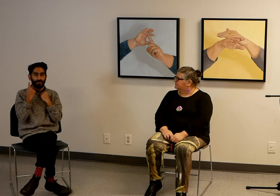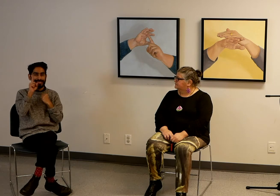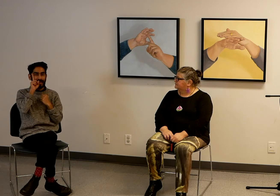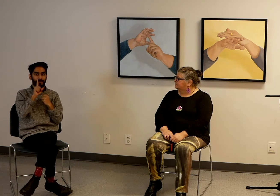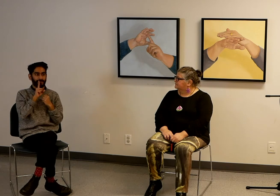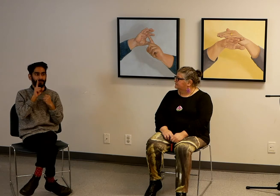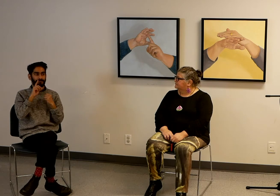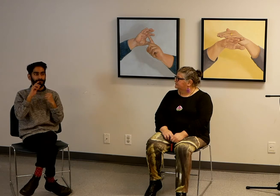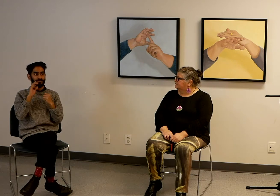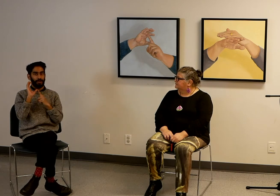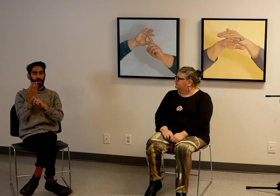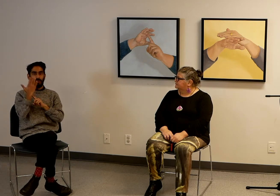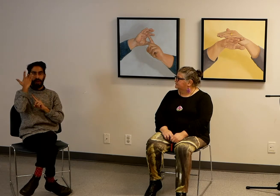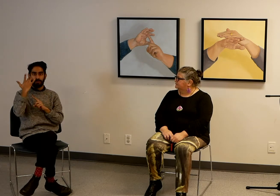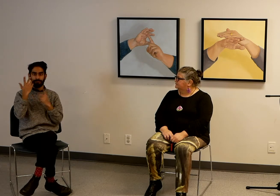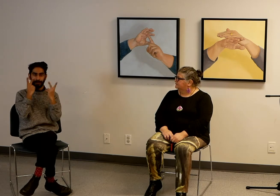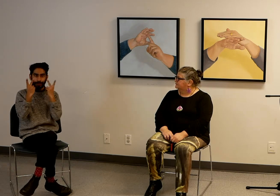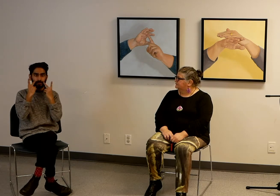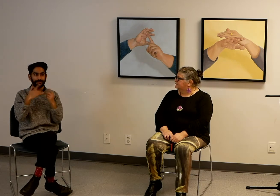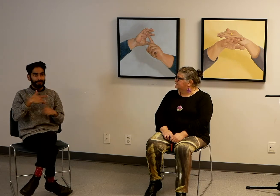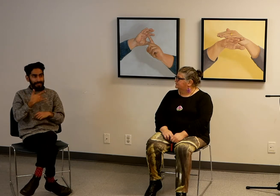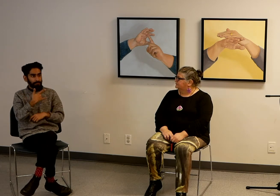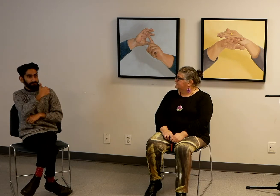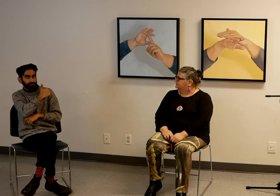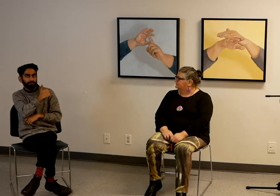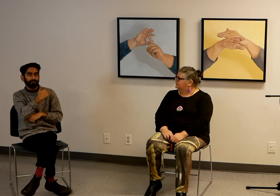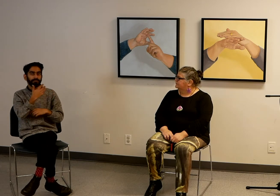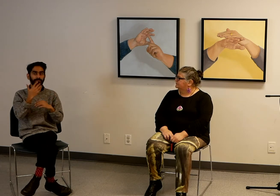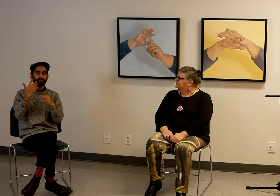My eyes are very important to me as a deaf person and in deaf culture, because